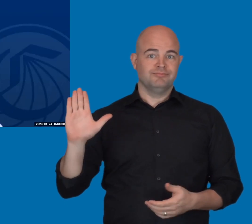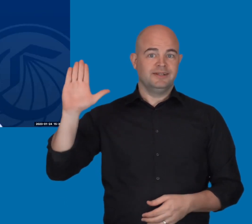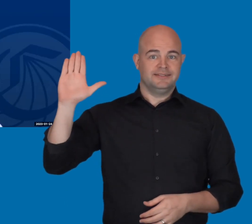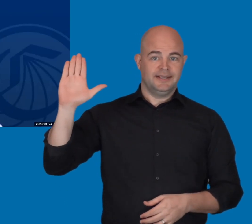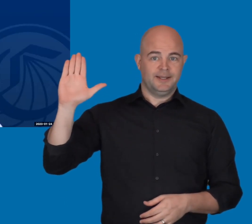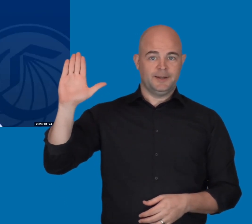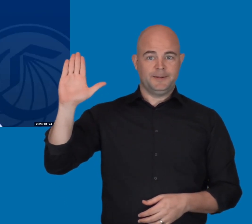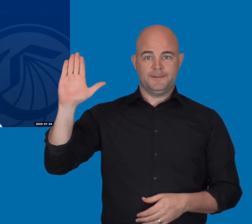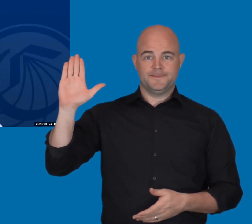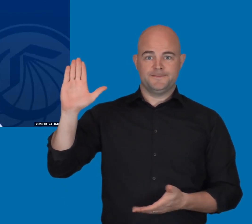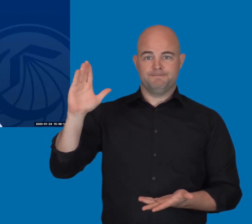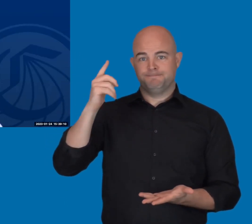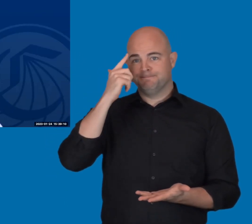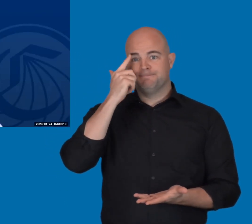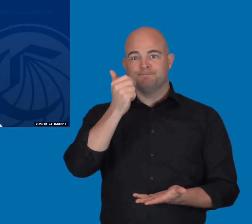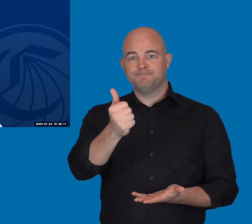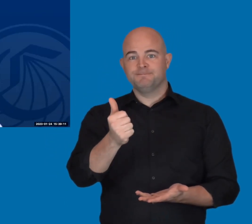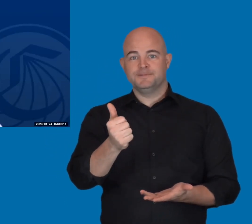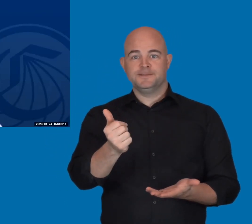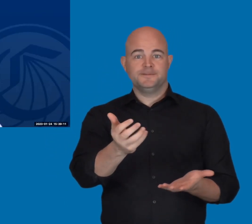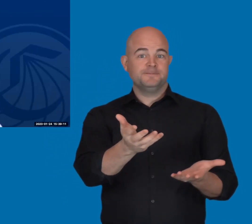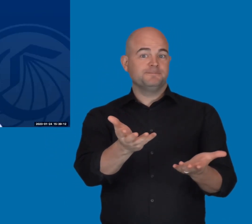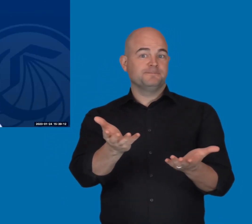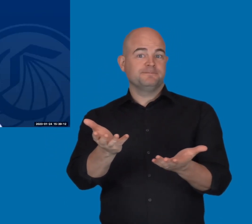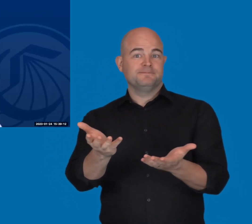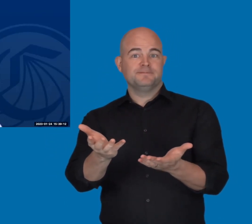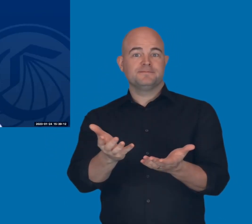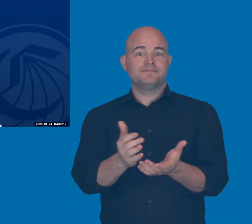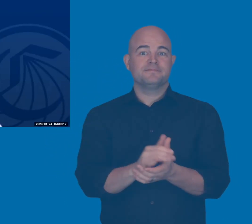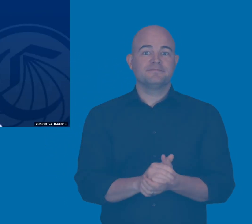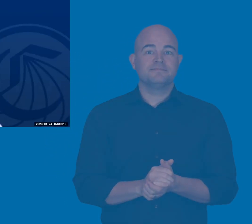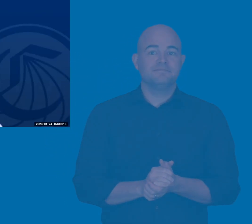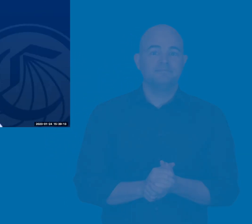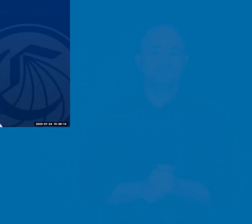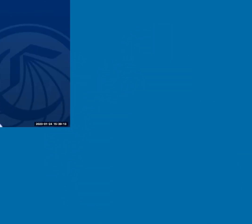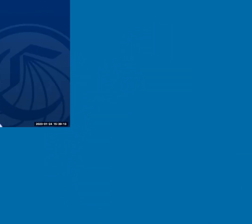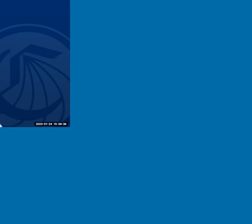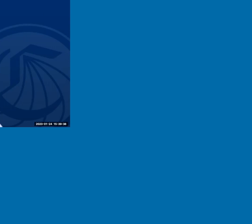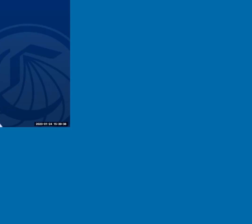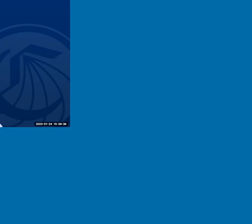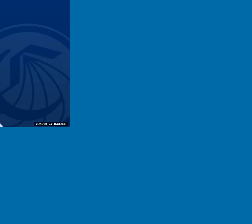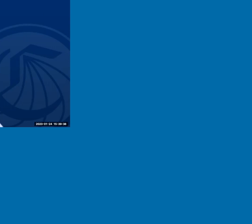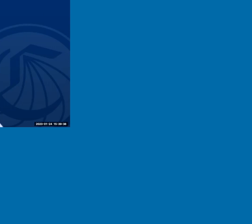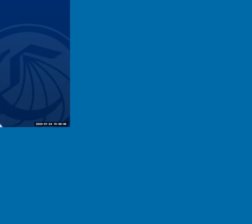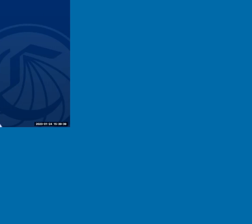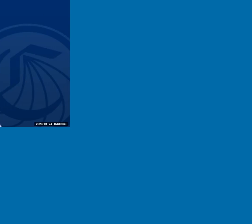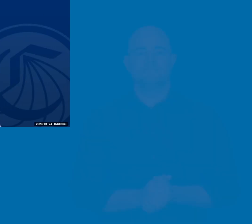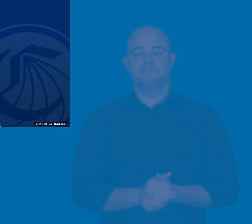if you already have courses that are OER based or are zero textbook cost, we might not have done the level